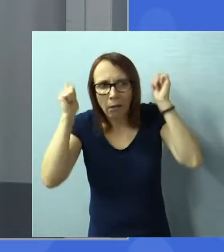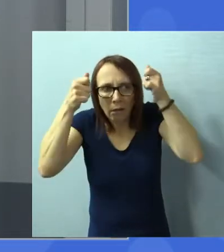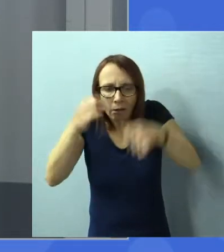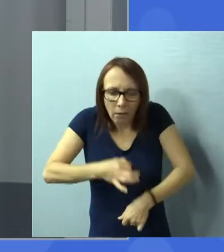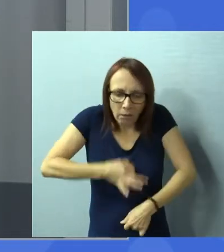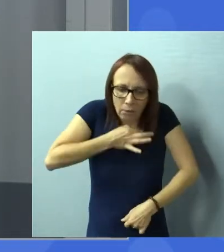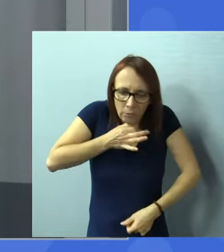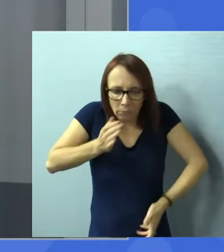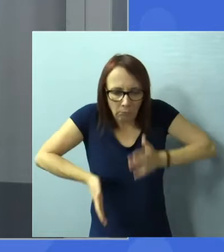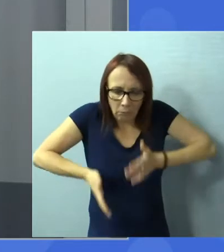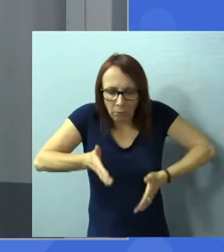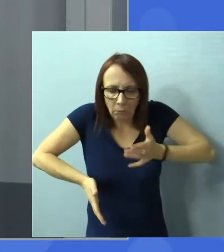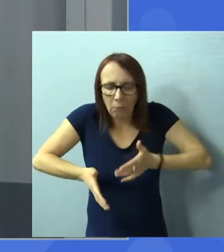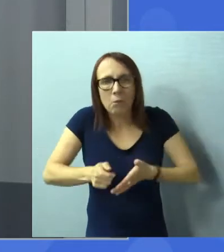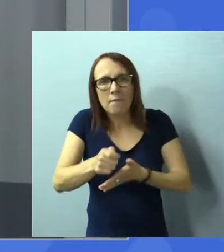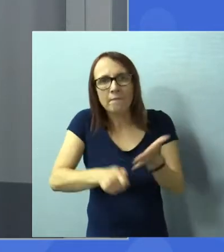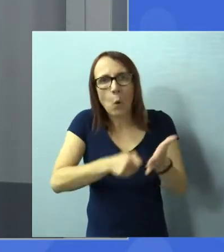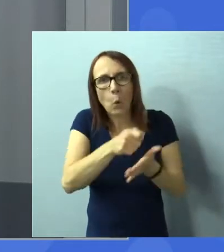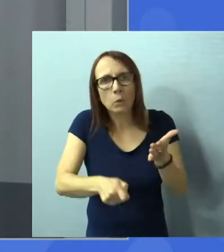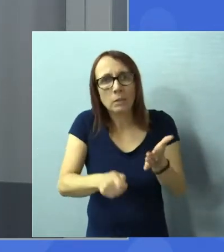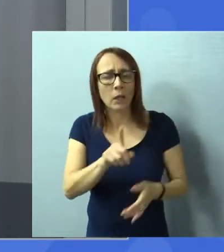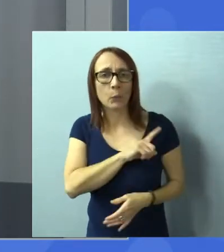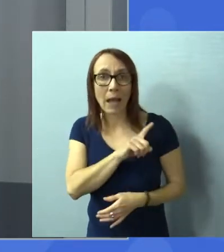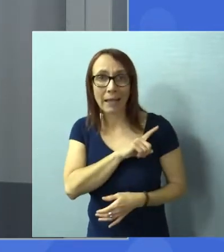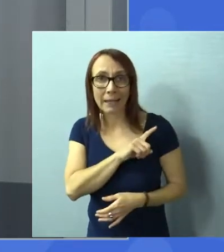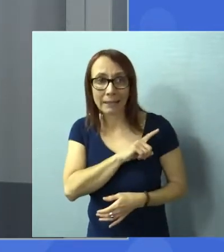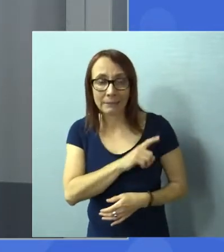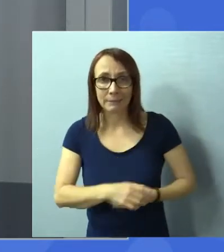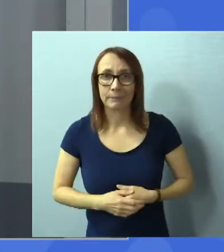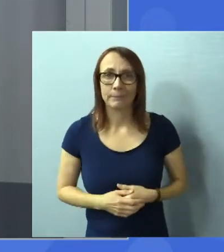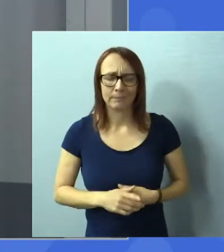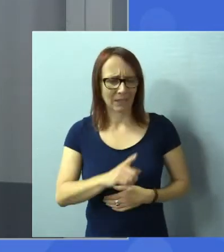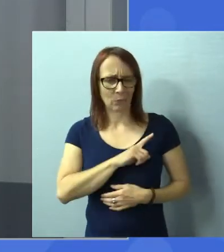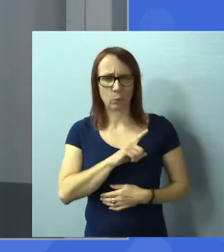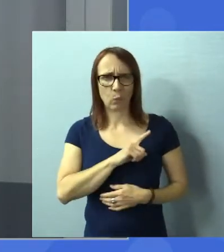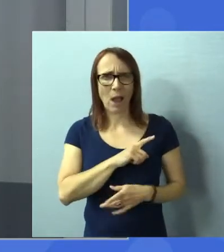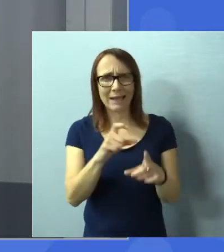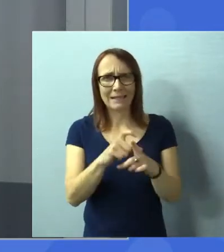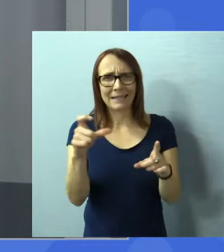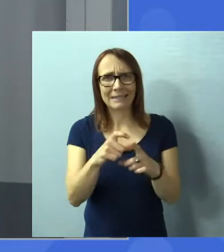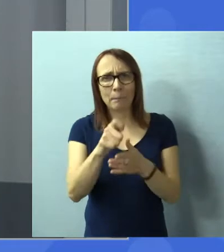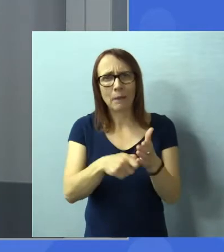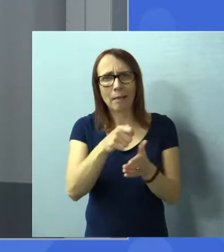their vote and the answer to that is pretty simple the answer to that question why we had at the same but general election just two years after